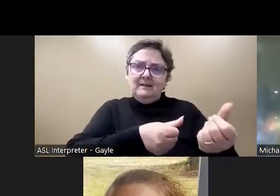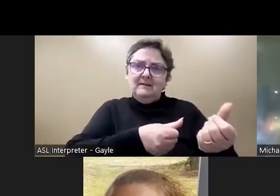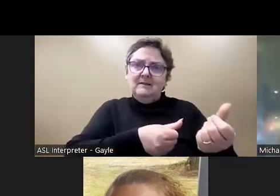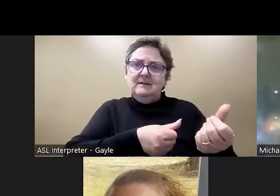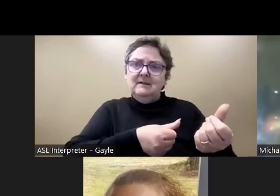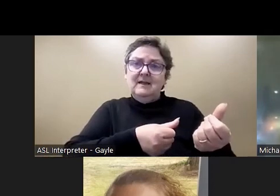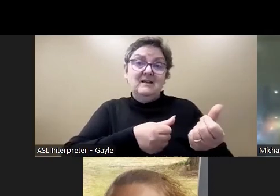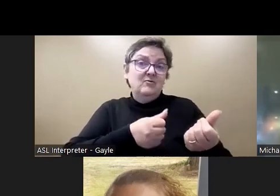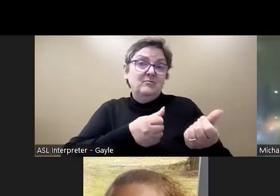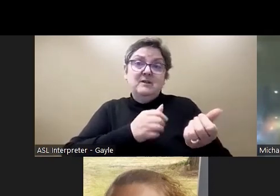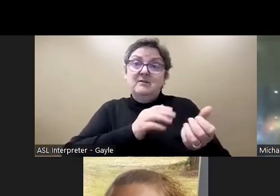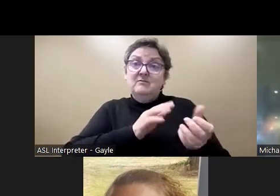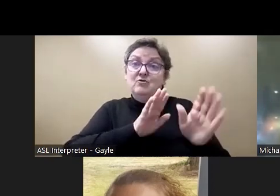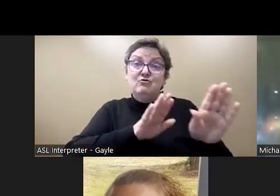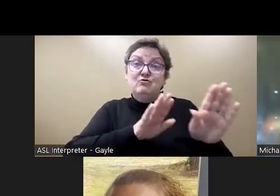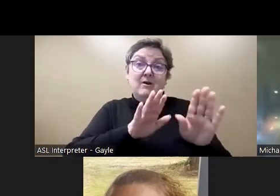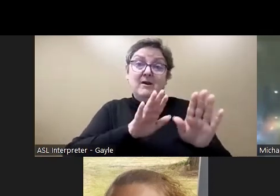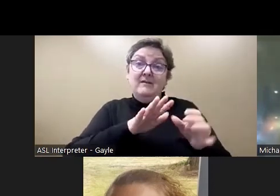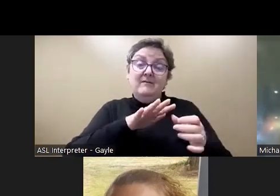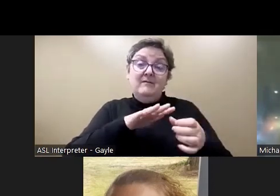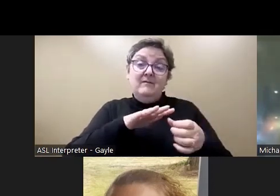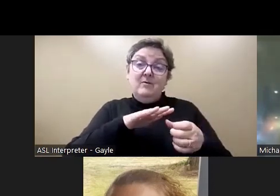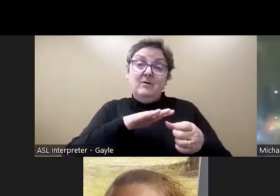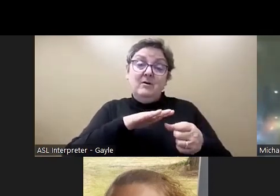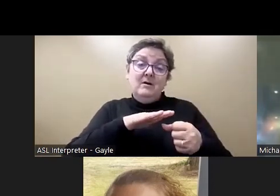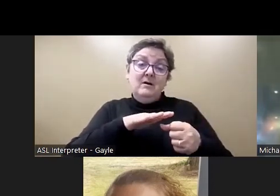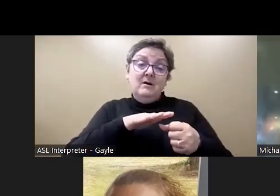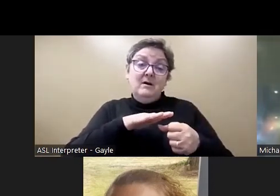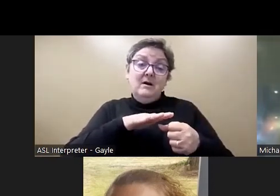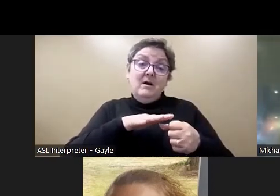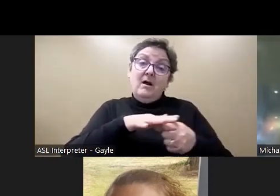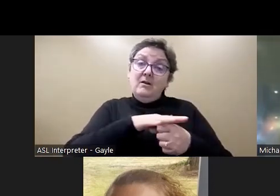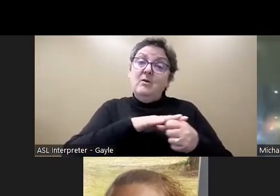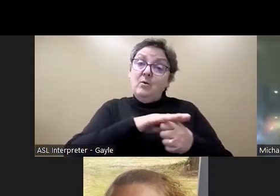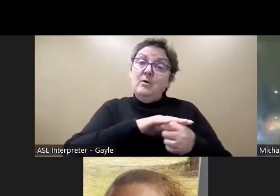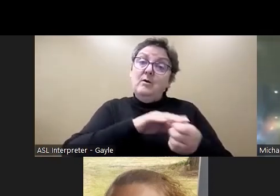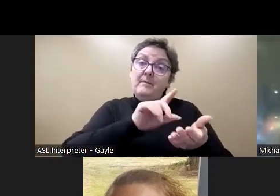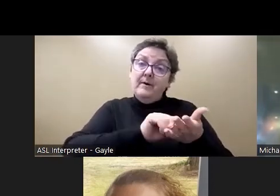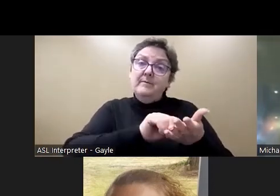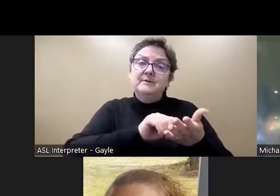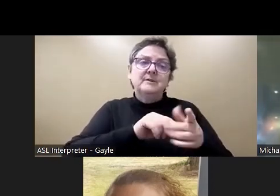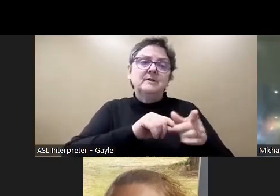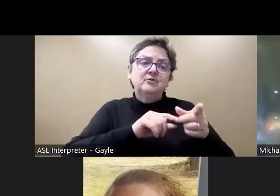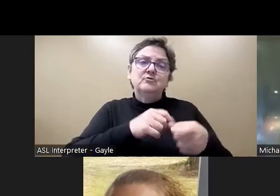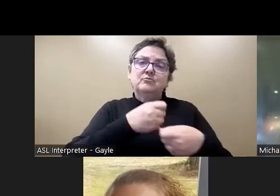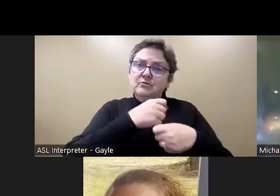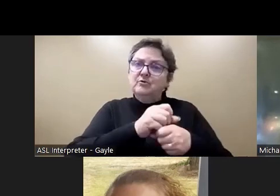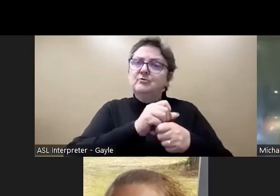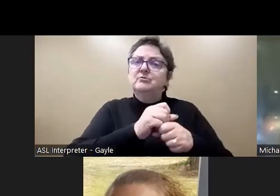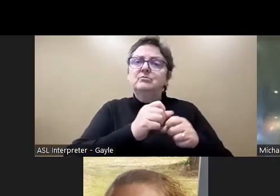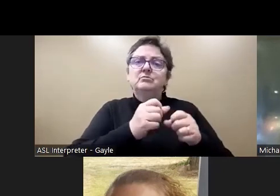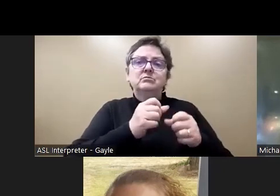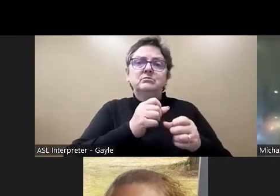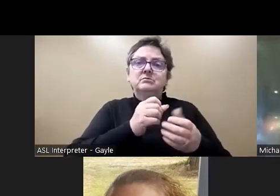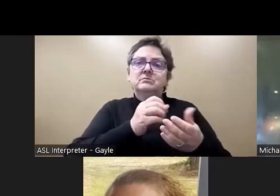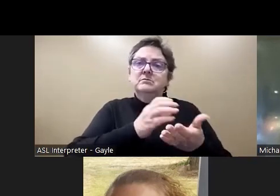for a local publishing firm to produce copyright content that sustains the livelihoods